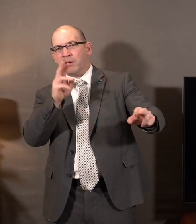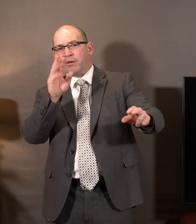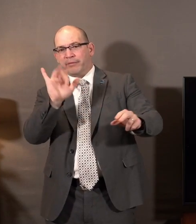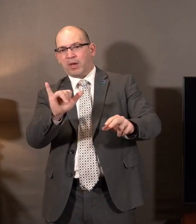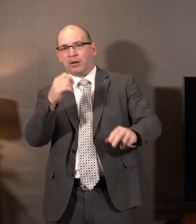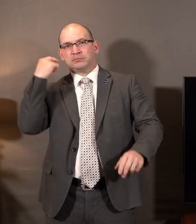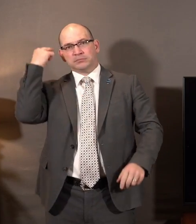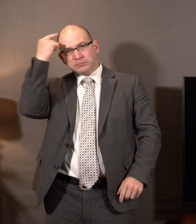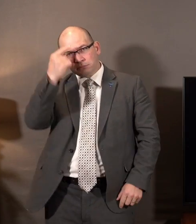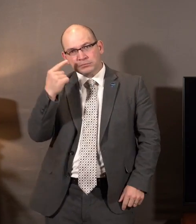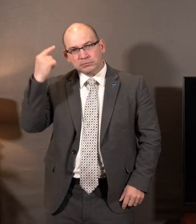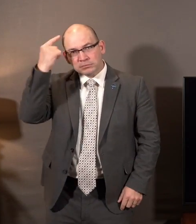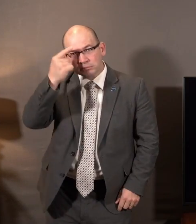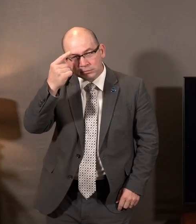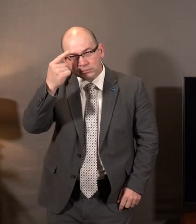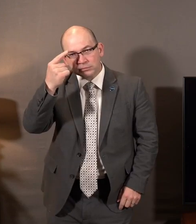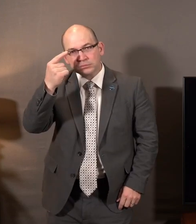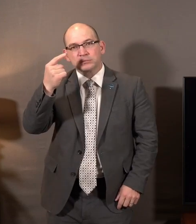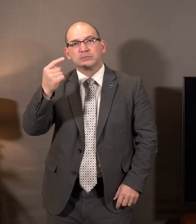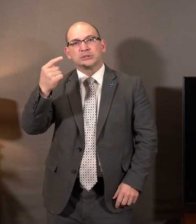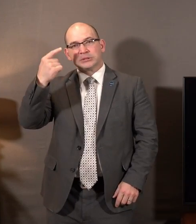things bring your mind into the submission of